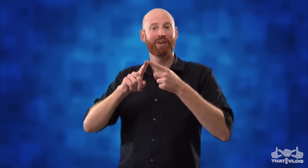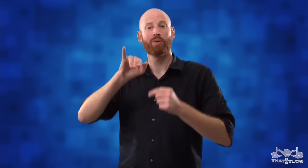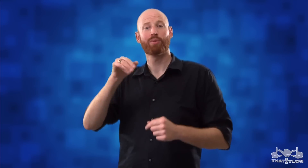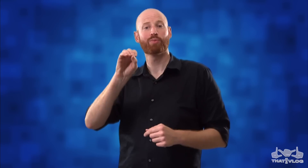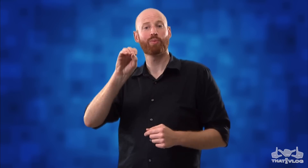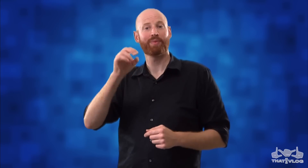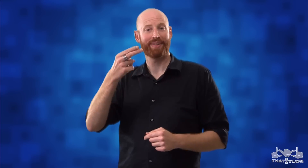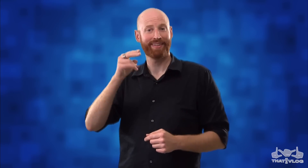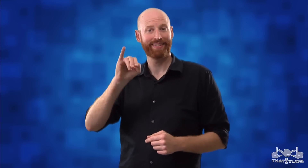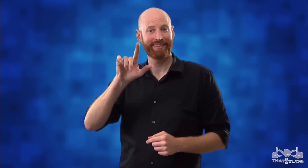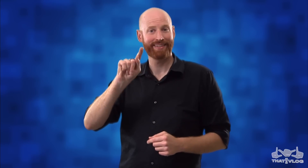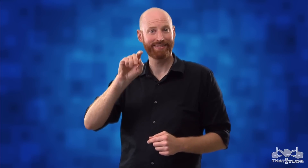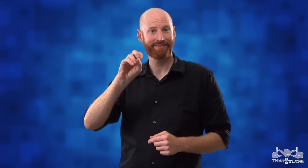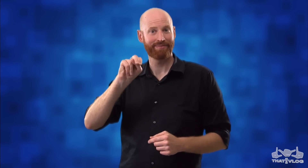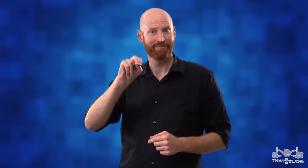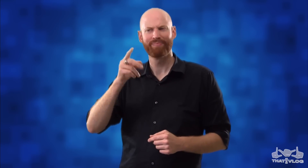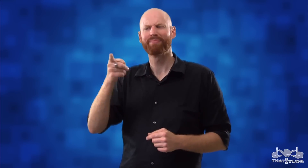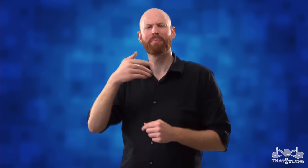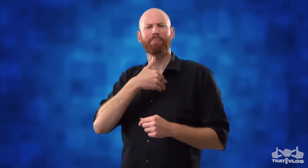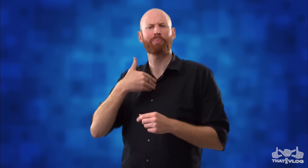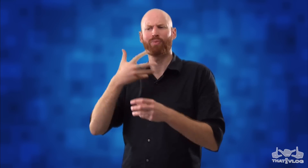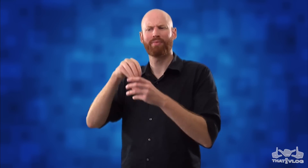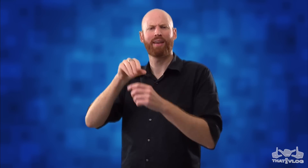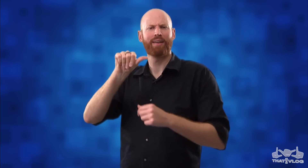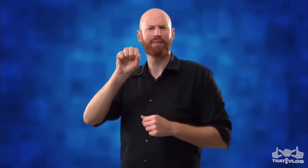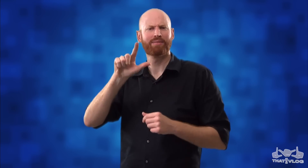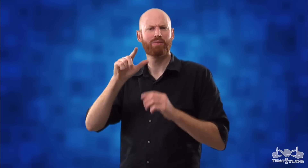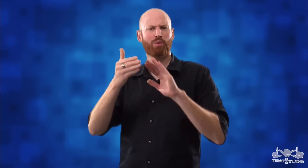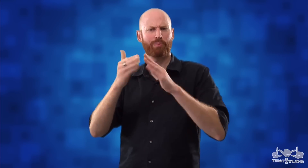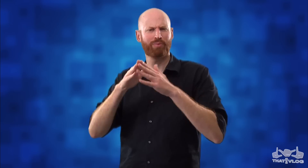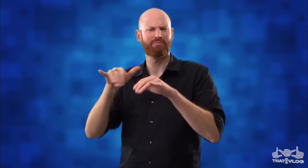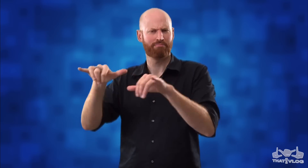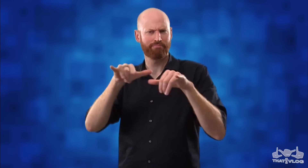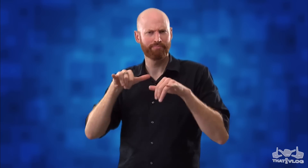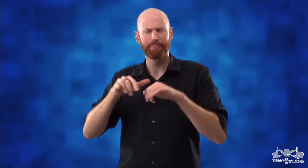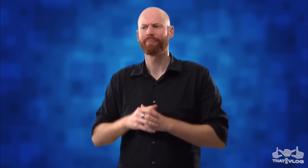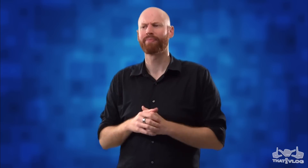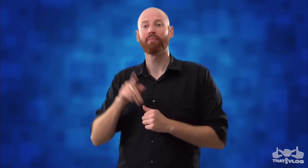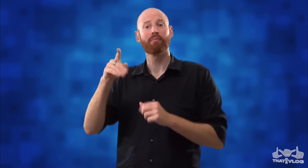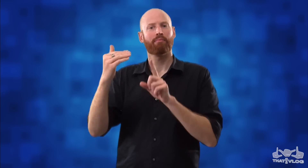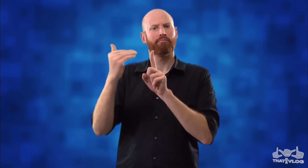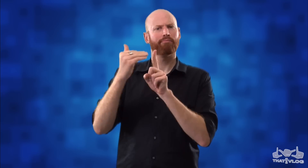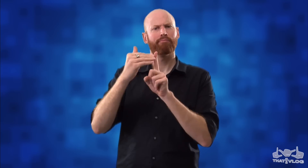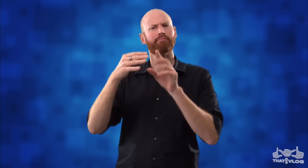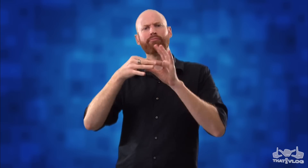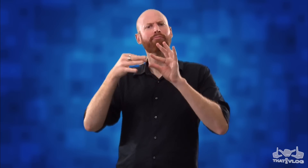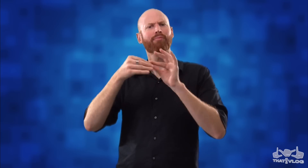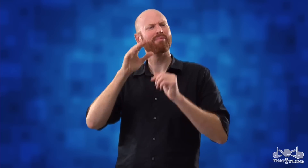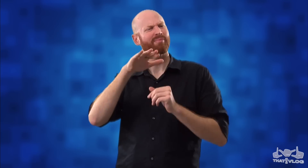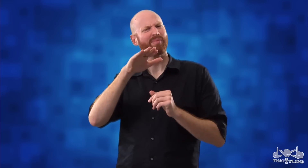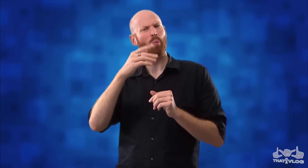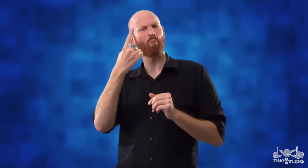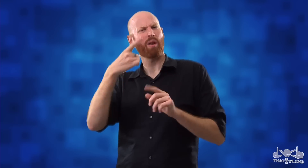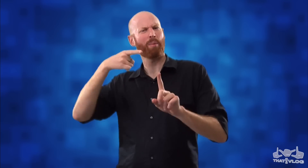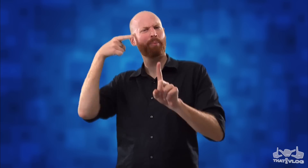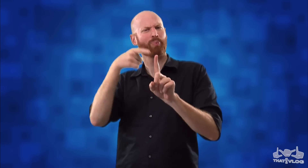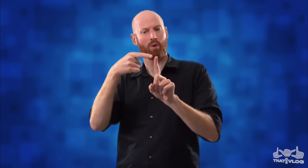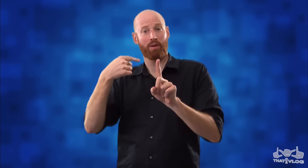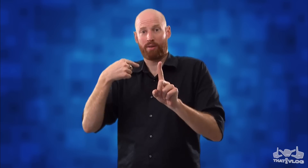Recently I was chatting with a friend of mine, Joe Hilton, who is also a member of the ASL Community like many of us. She reminded me of a certain point